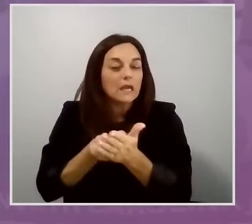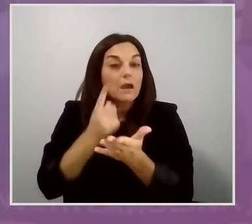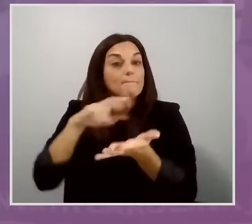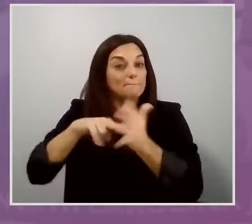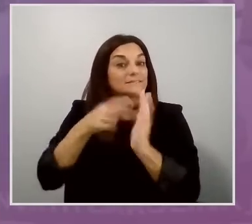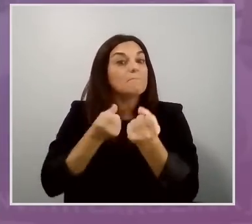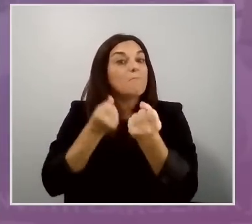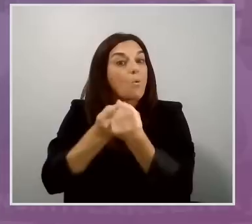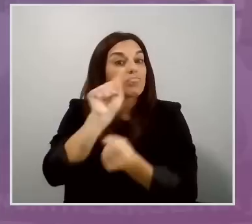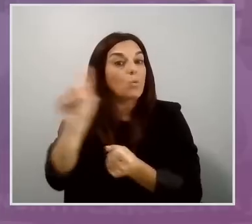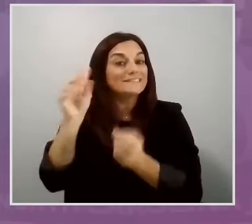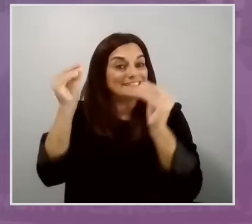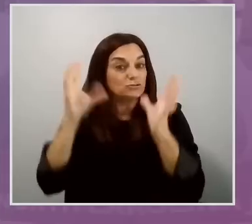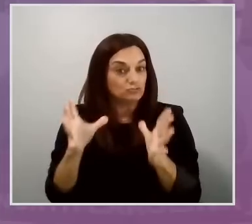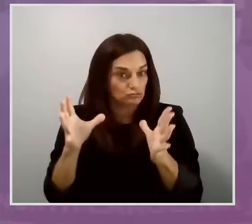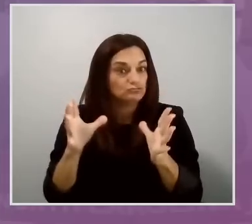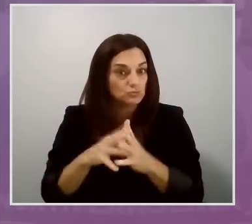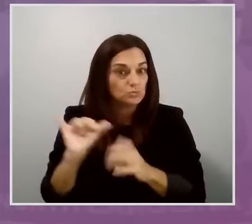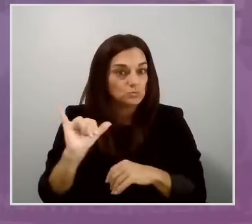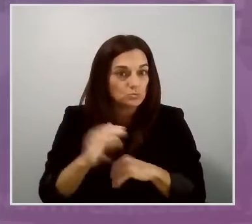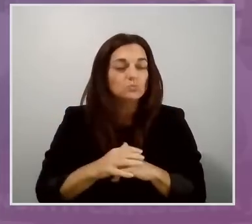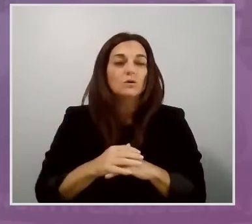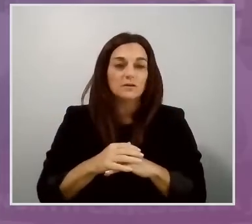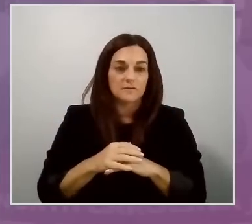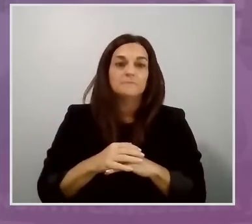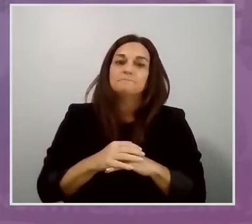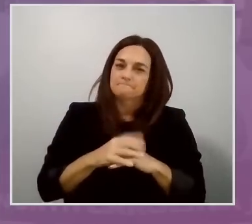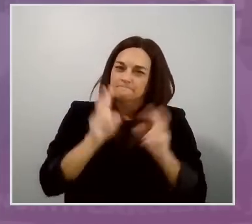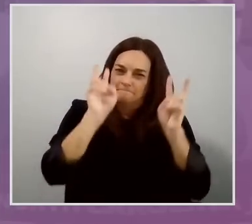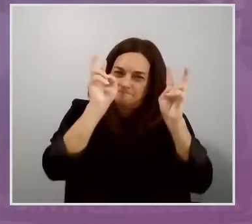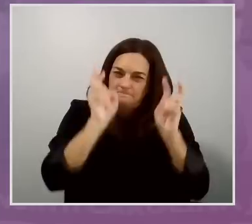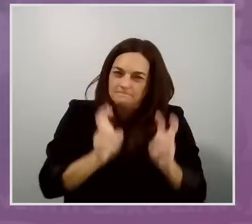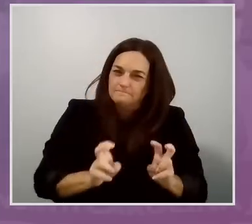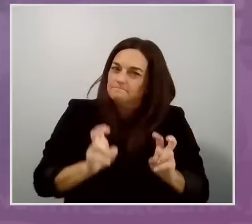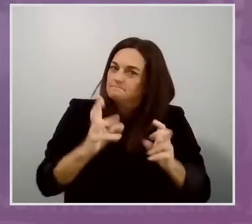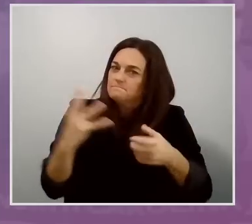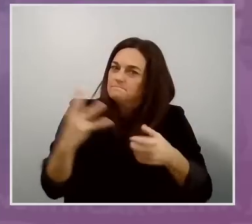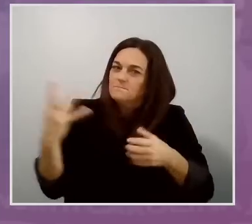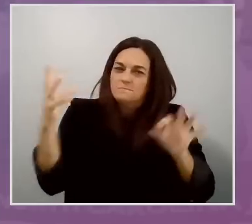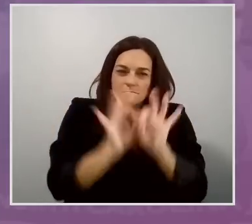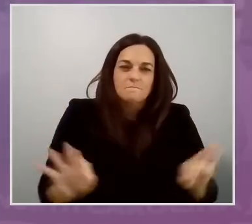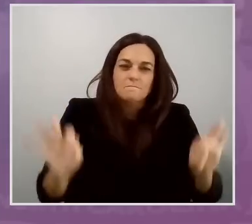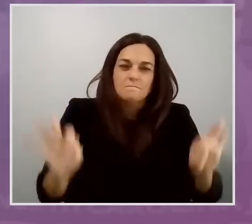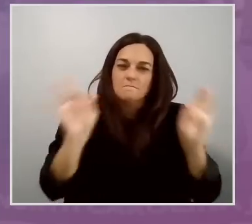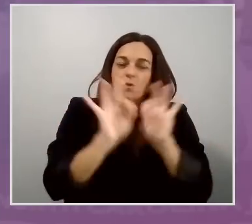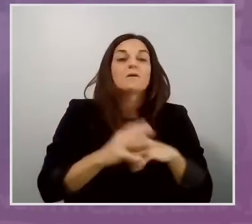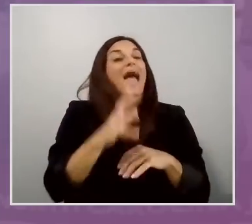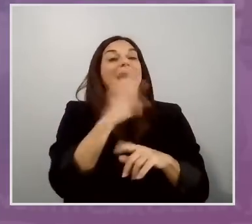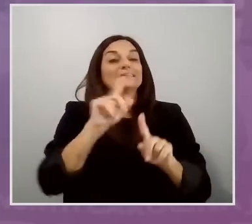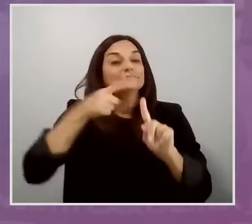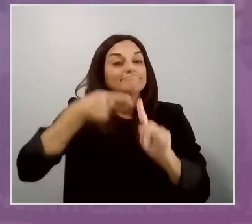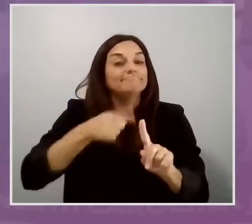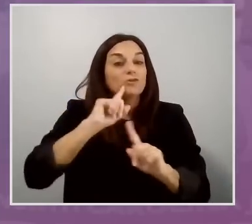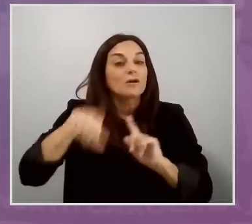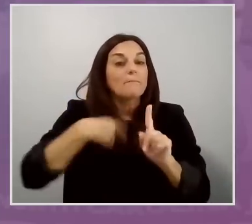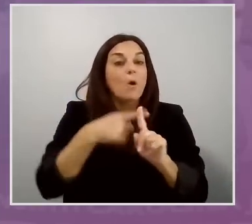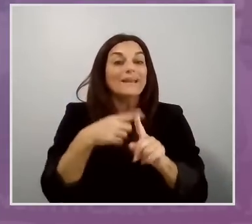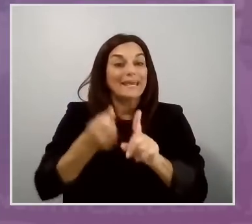TRIPLE THAT FUNDING, WHICH INCLUDES SUPPORTING THE TEACHERS WHO TEACH IN THOSE SCHOOLS. THESE ARE SOME OF THE ISSUES